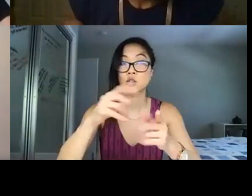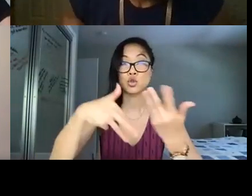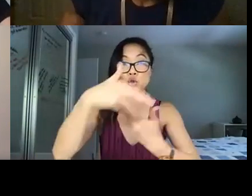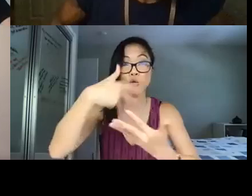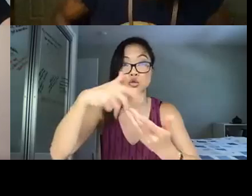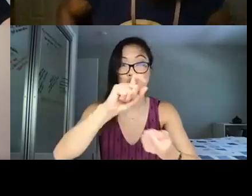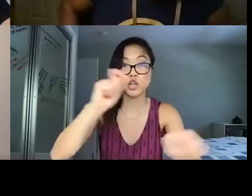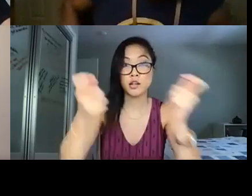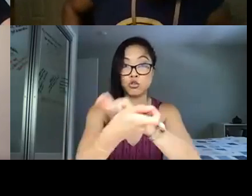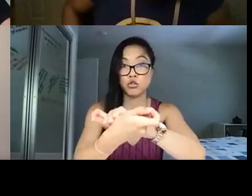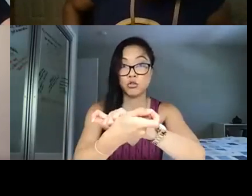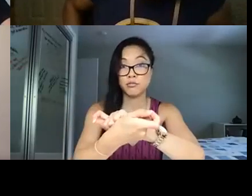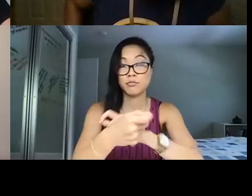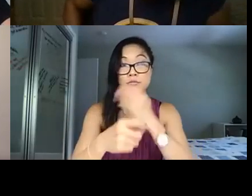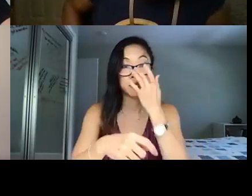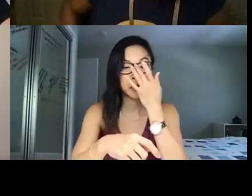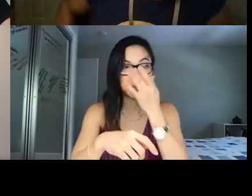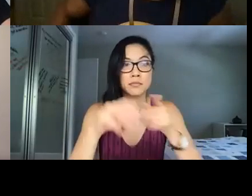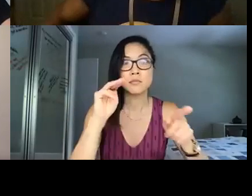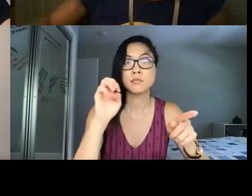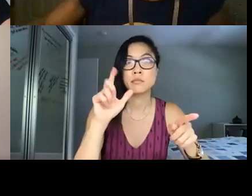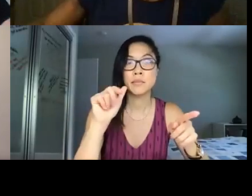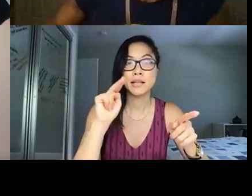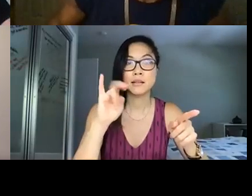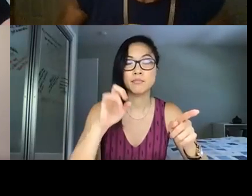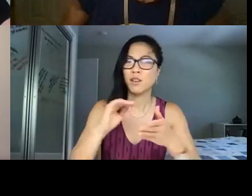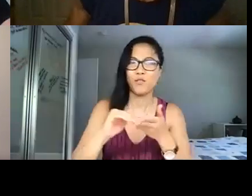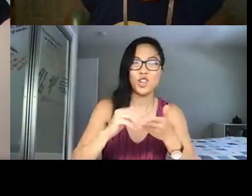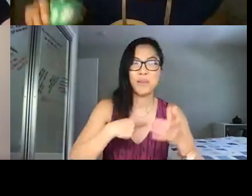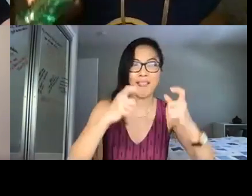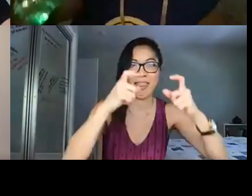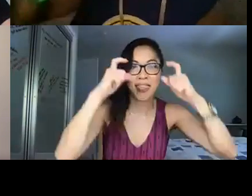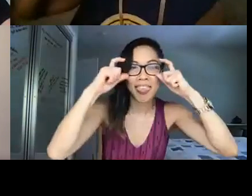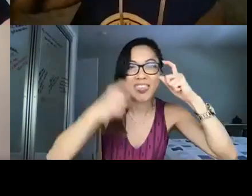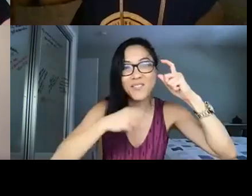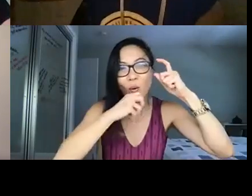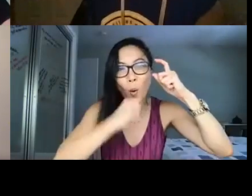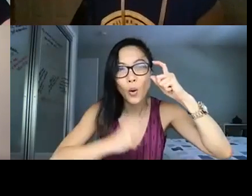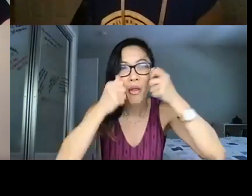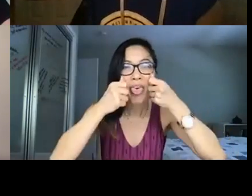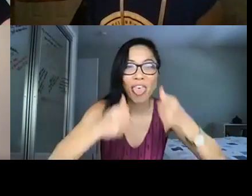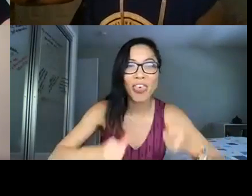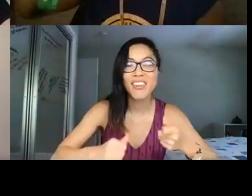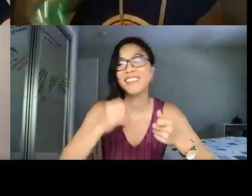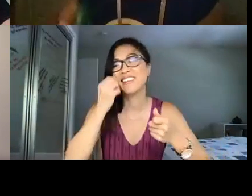at the -- forgive me, I'm old, need my glasses. Fly. >> I'm looking at the descriptions